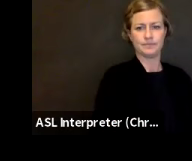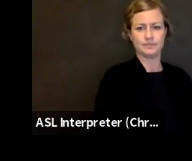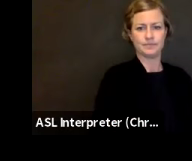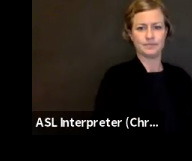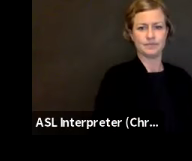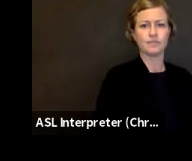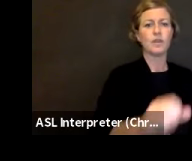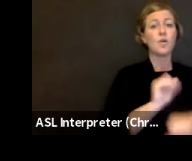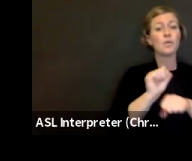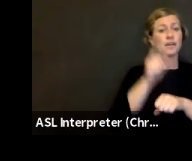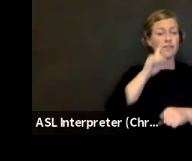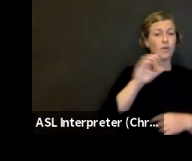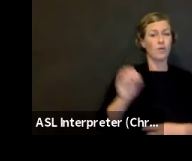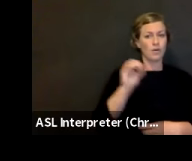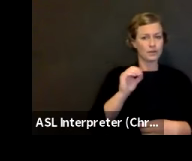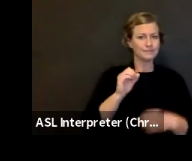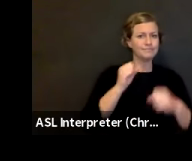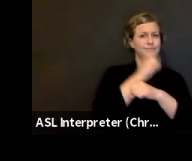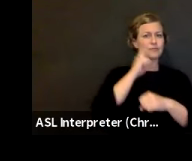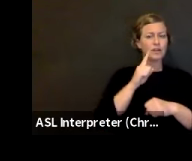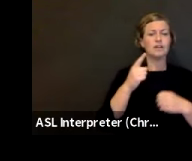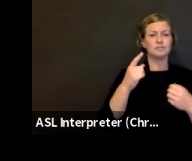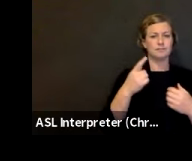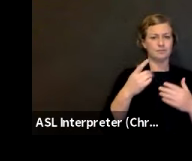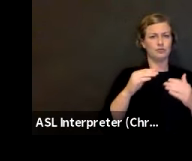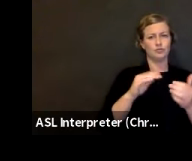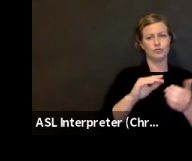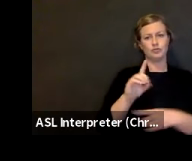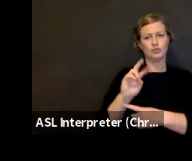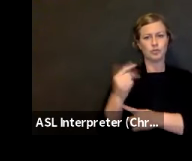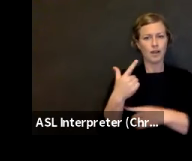ACLU working for the